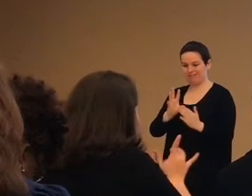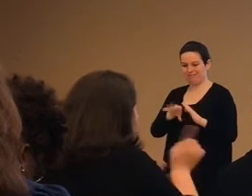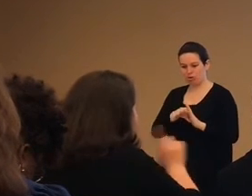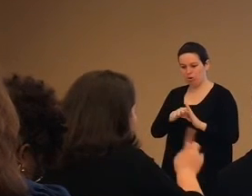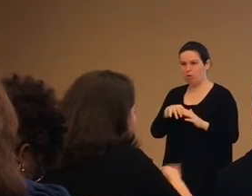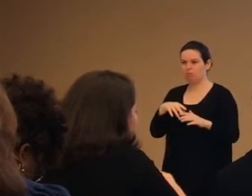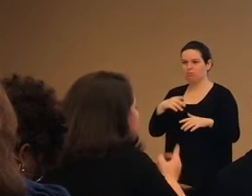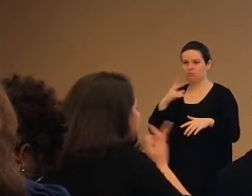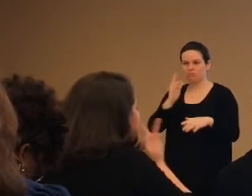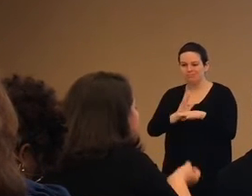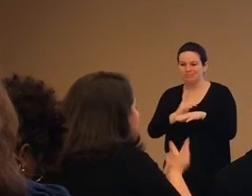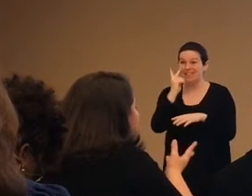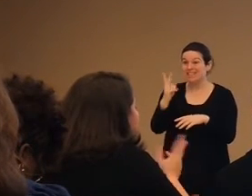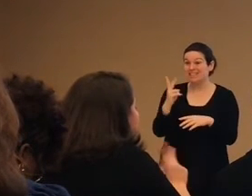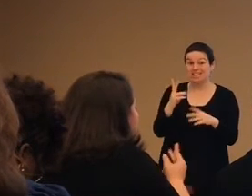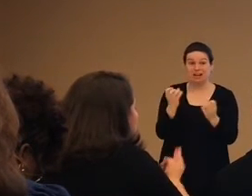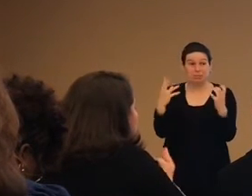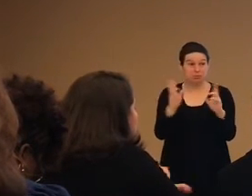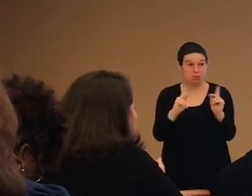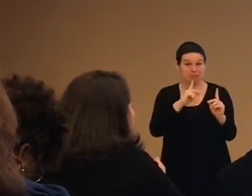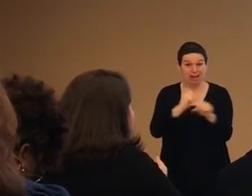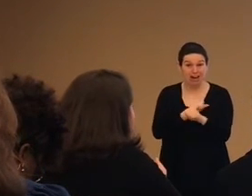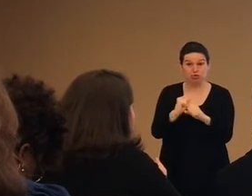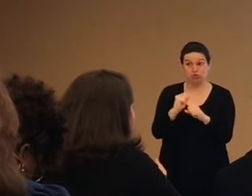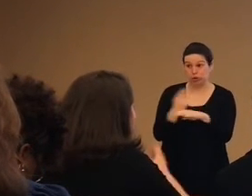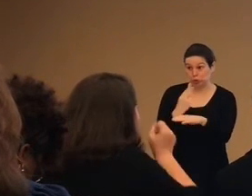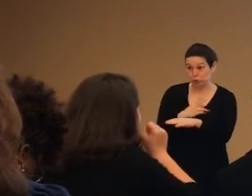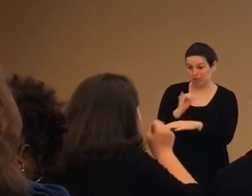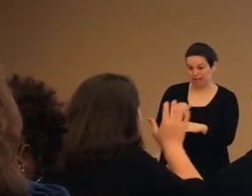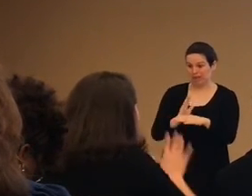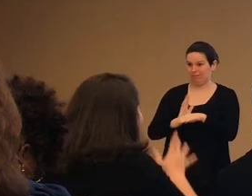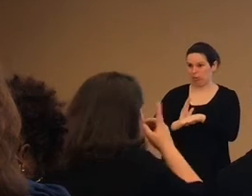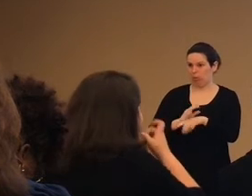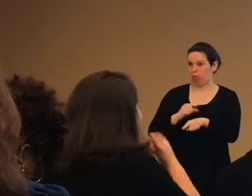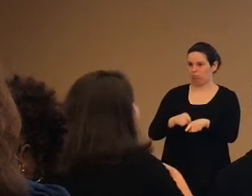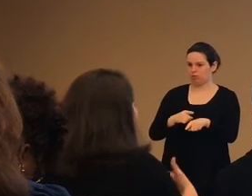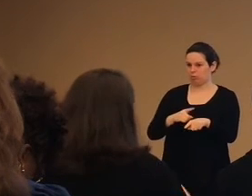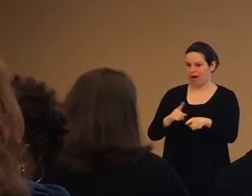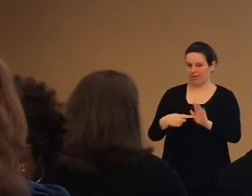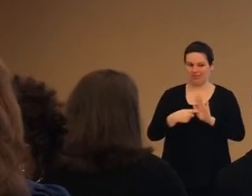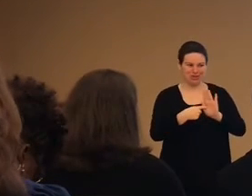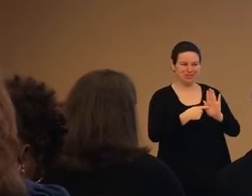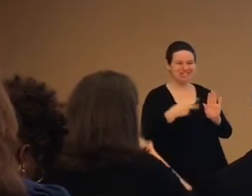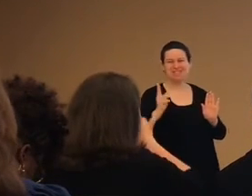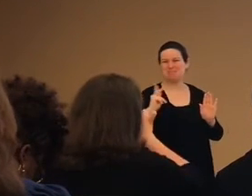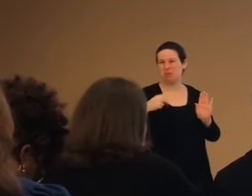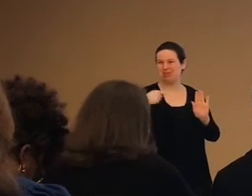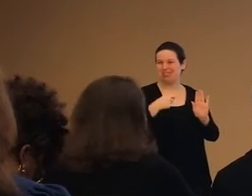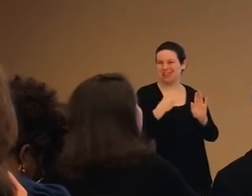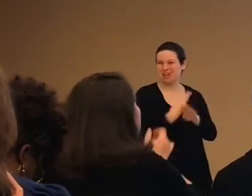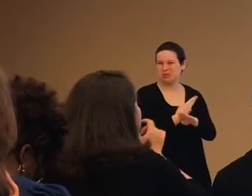And see how many people have actually used it which is great so I can show people are actually using this service for us